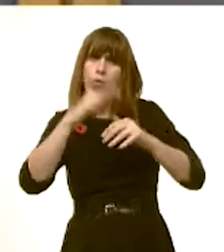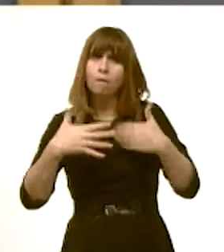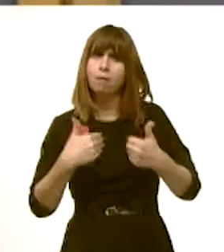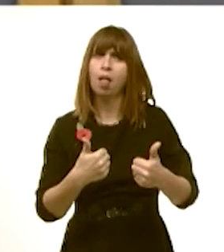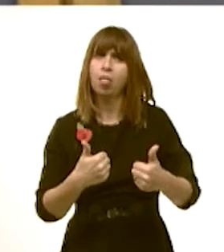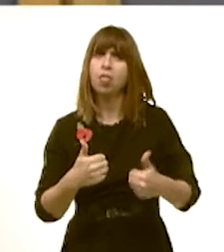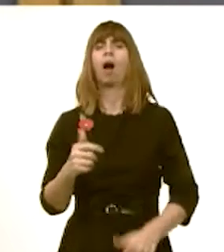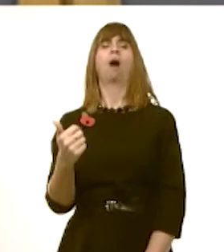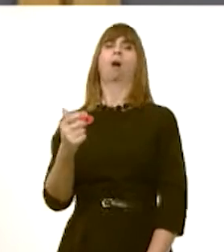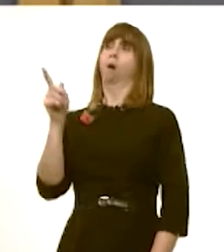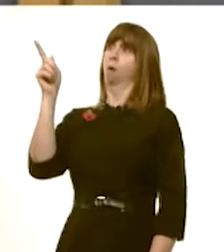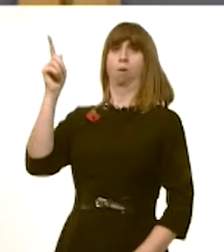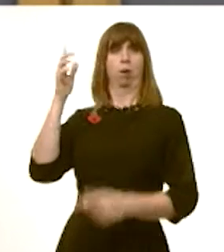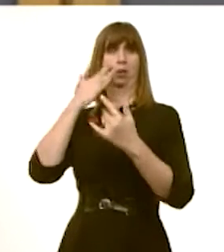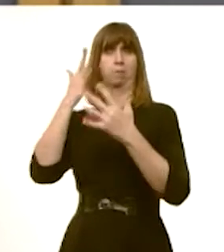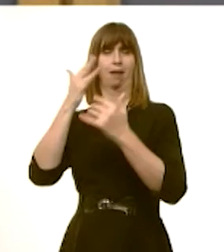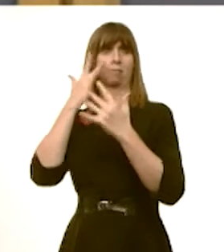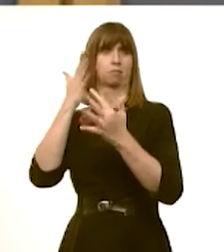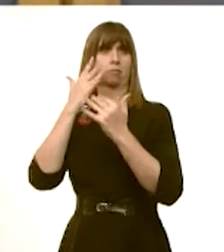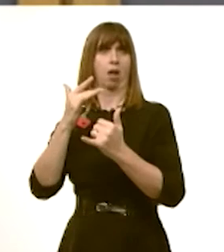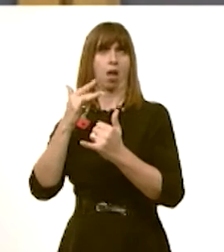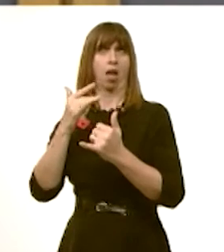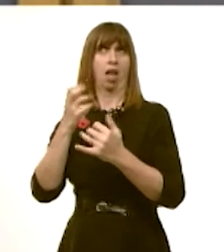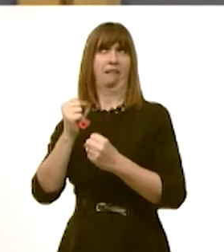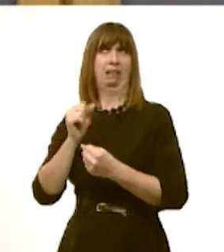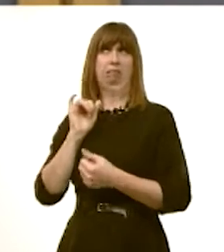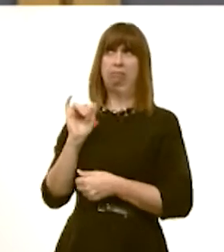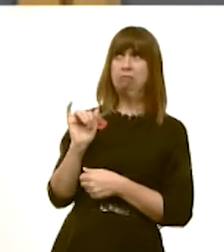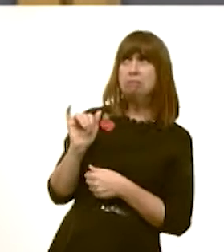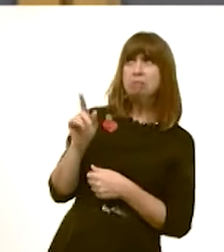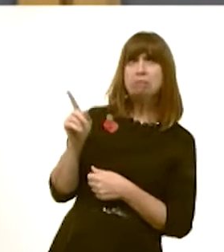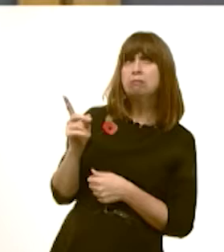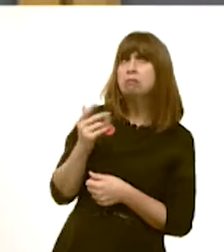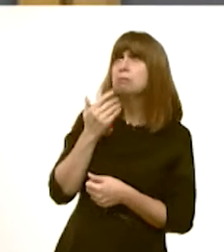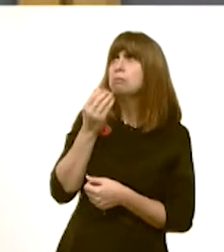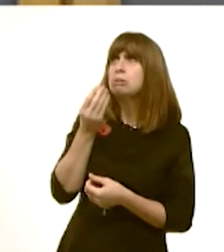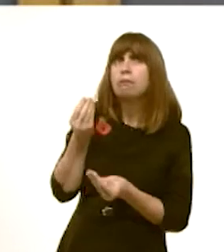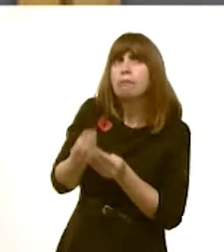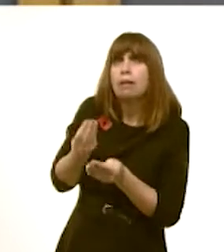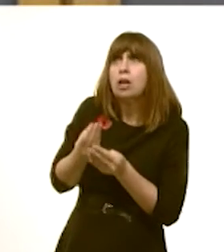furthered when the inspectorate body is not being properly financed, and youíve just